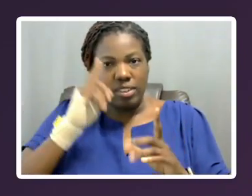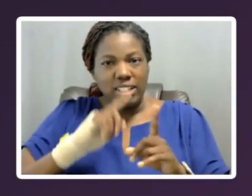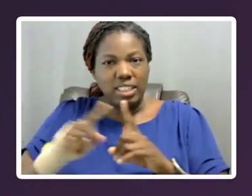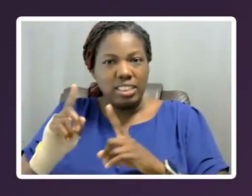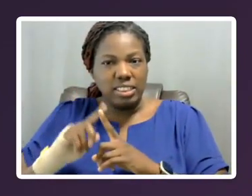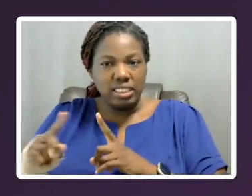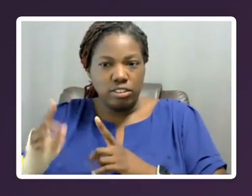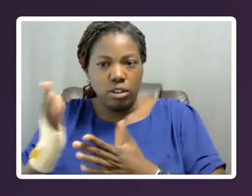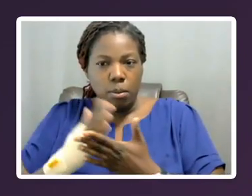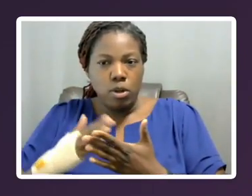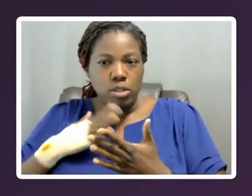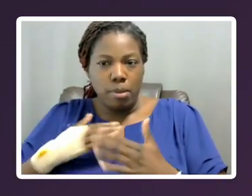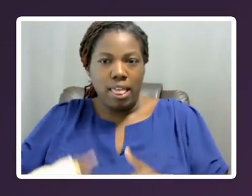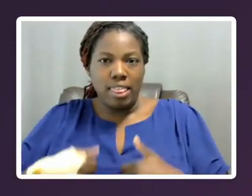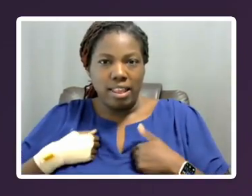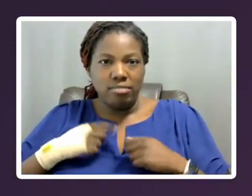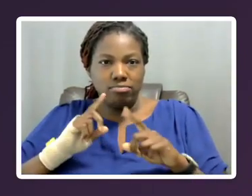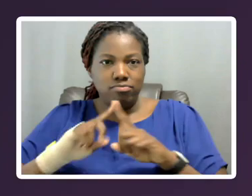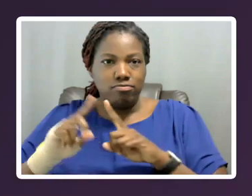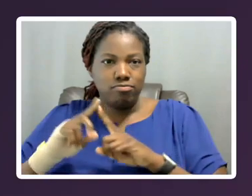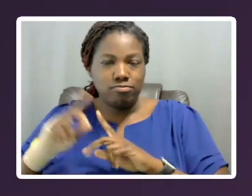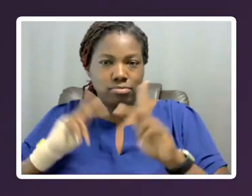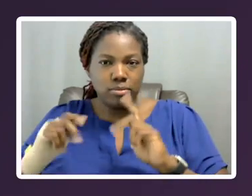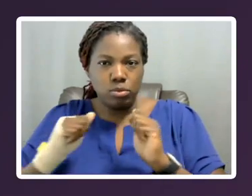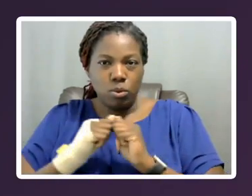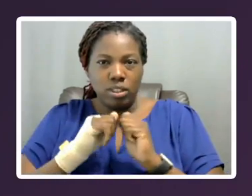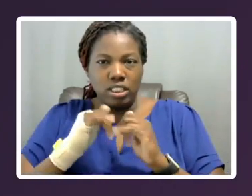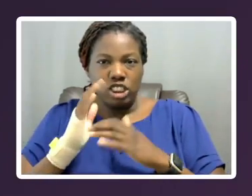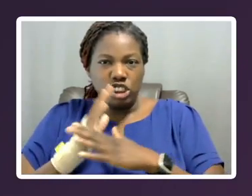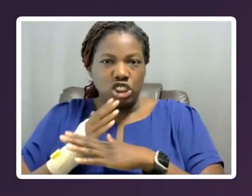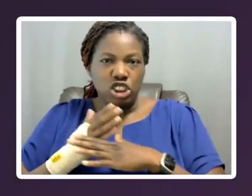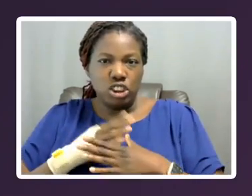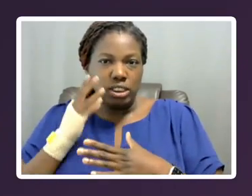having different people with shared experiences and those different aspects really helps to make